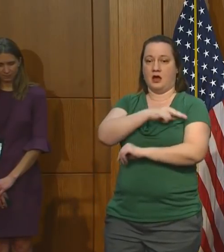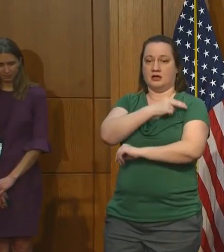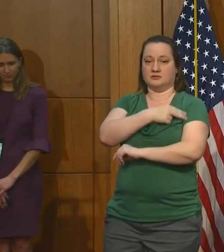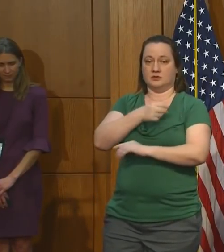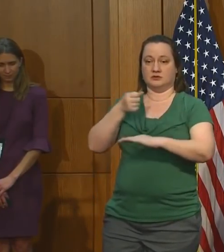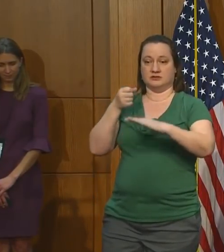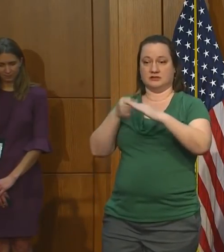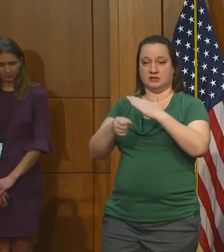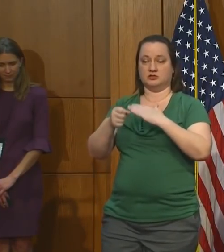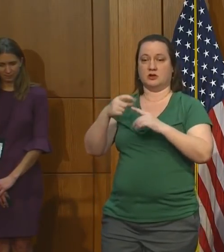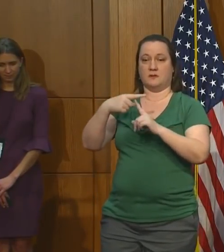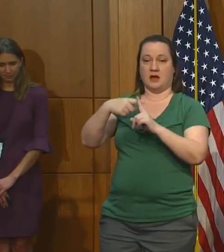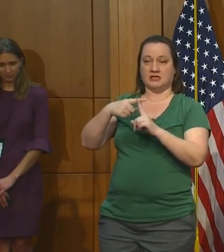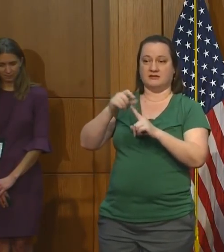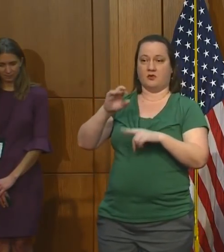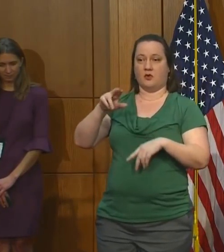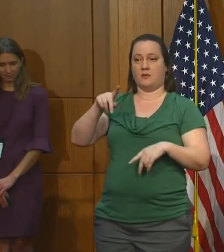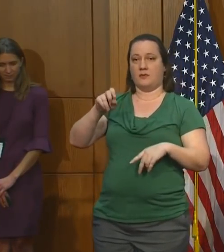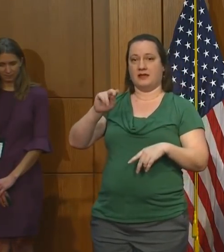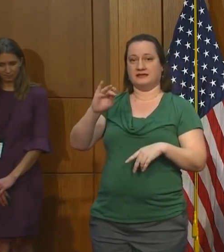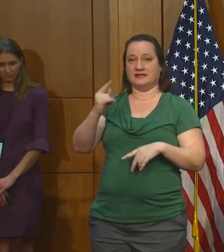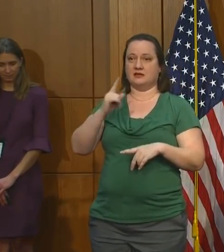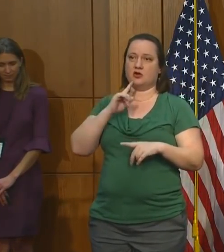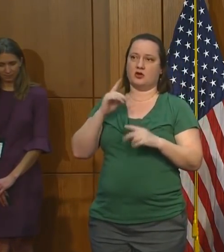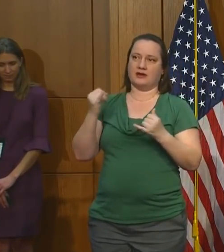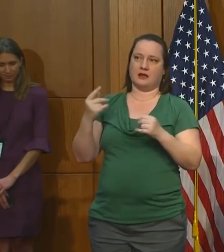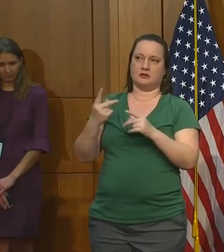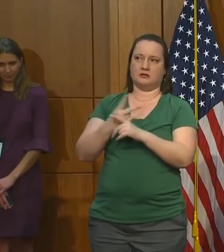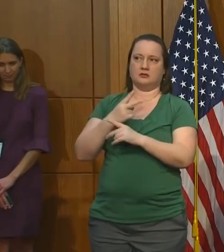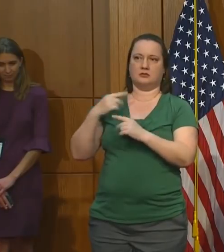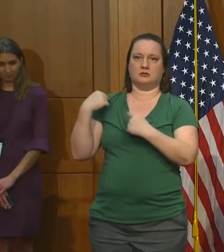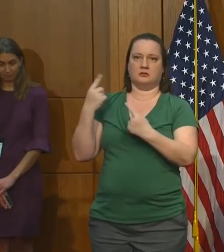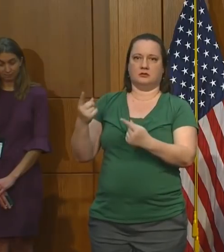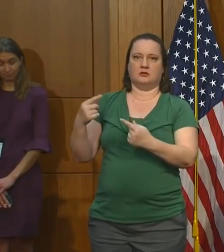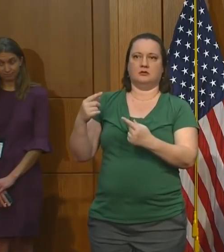FOURTEEN DAYS BUT THE MEDIA AGE HE MEASURES REPORT THAT POSITIVE OR PENDING COVID